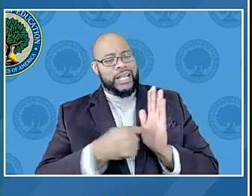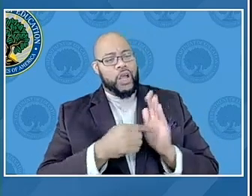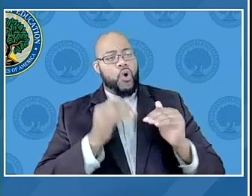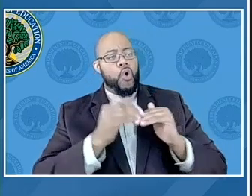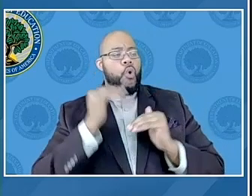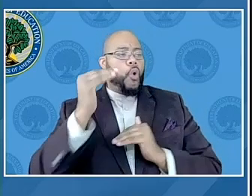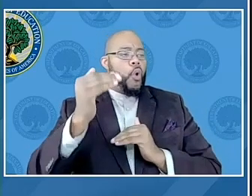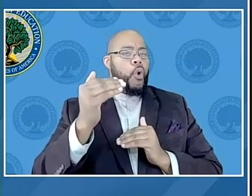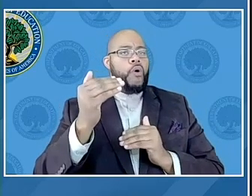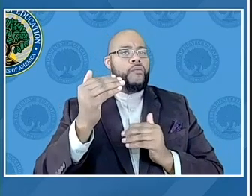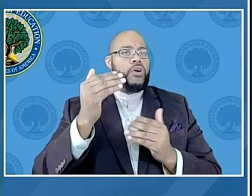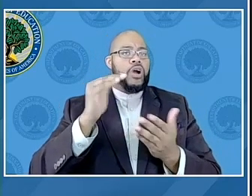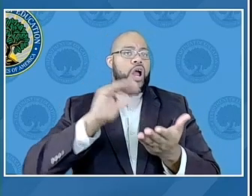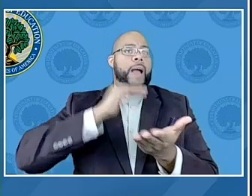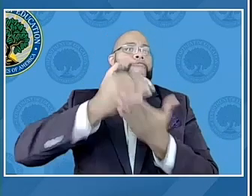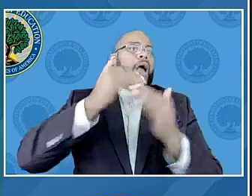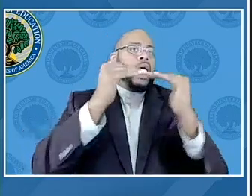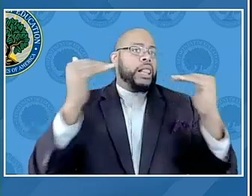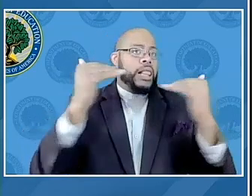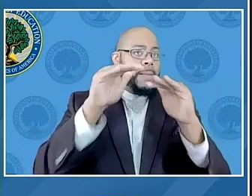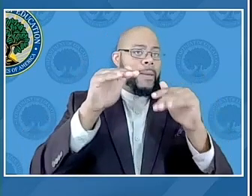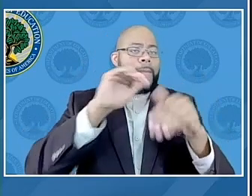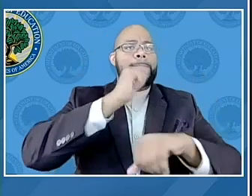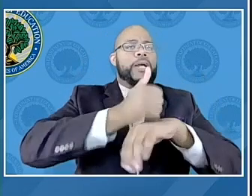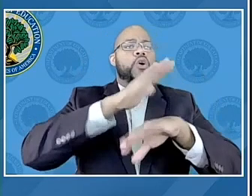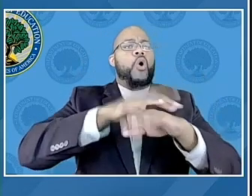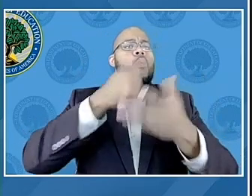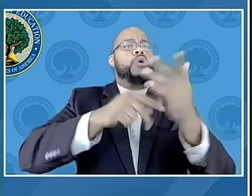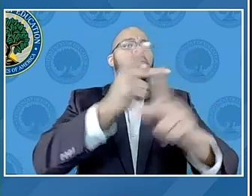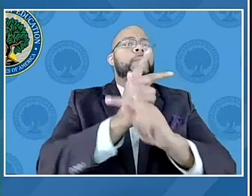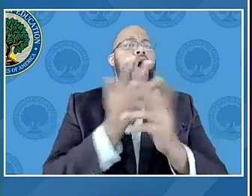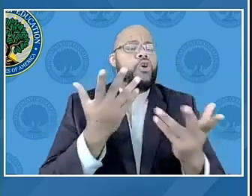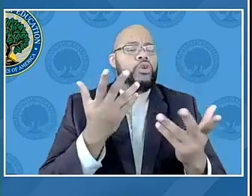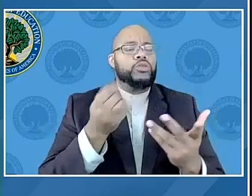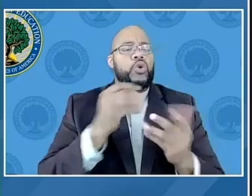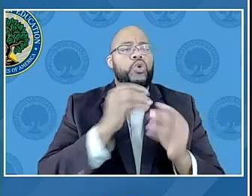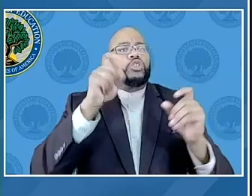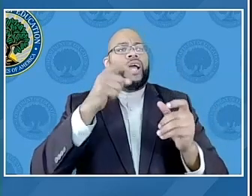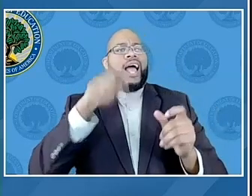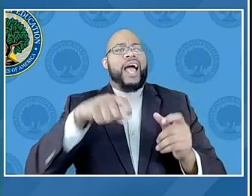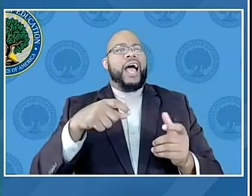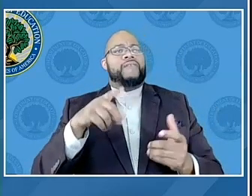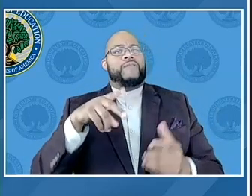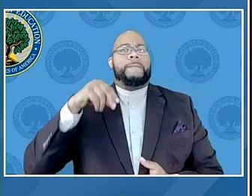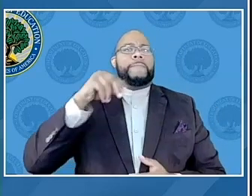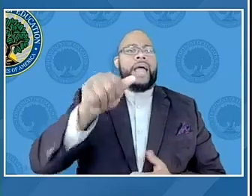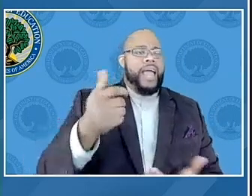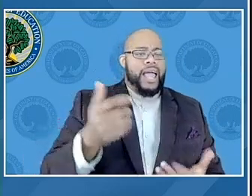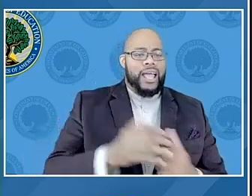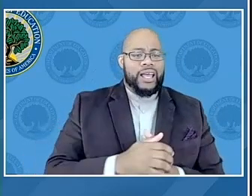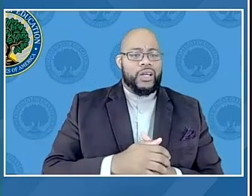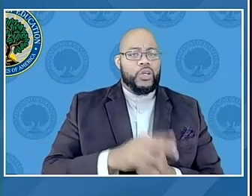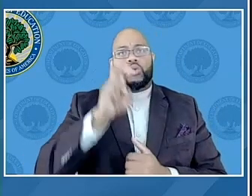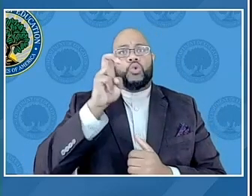amount based on what was borrowed? So, you know, no one should ever have to repay 200 times what they borrowed, for